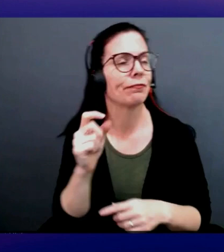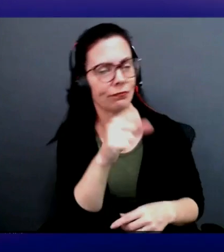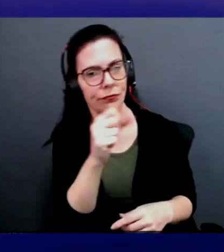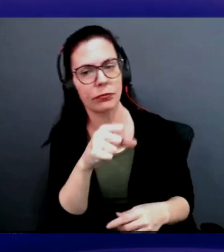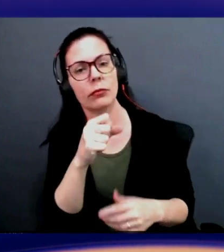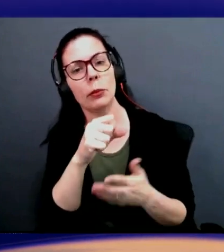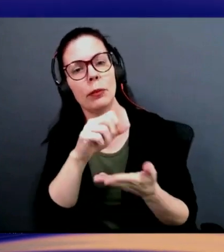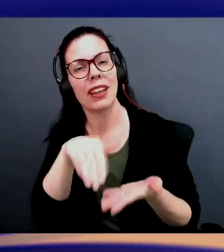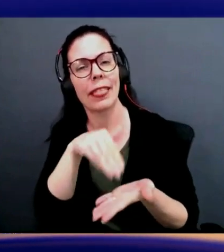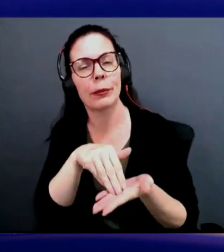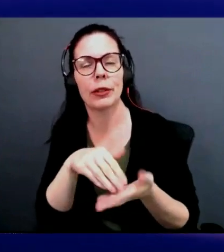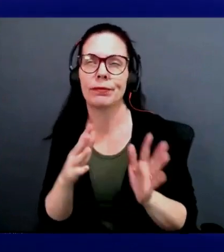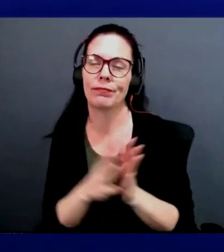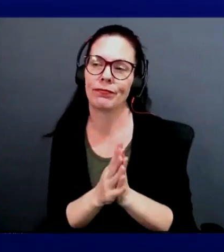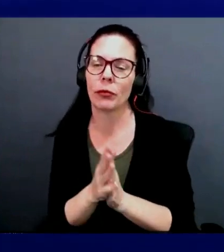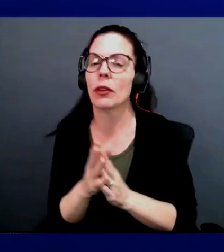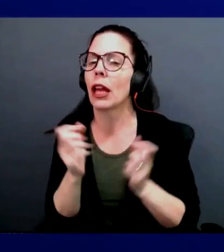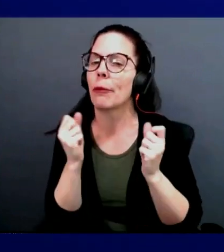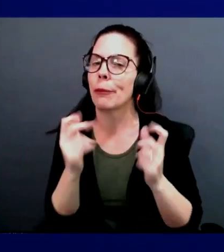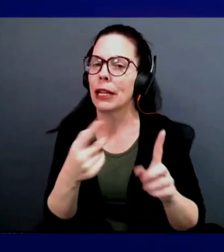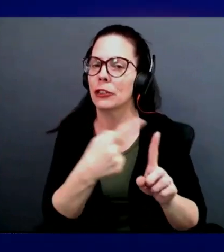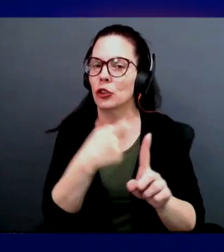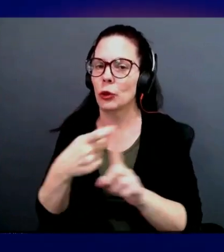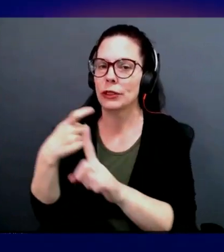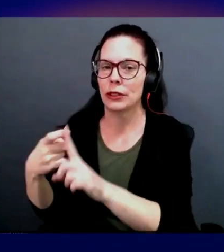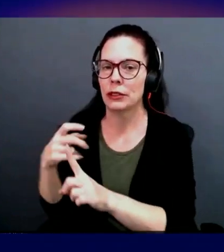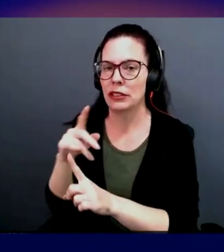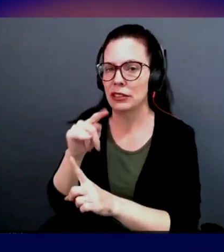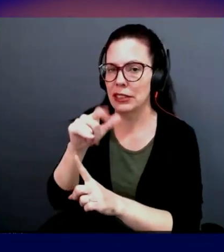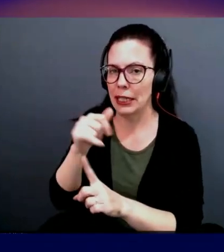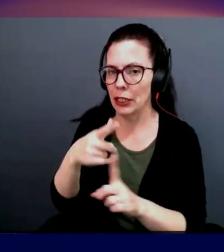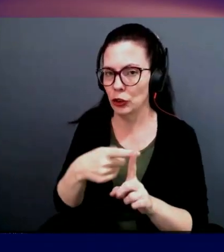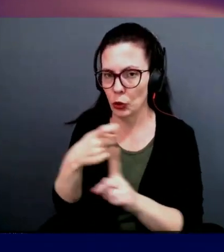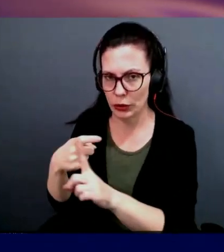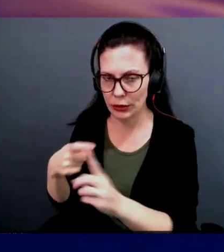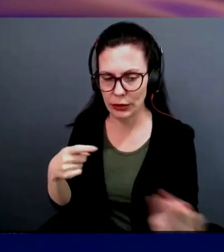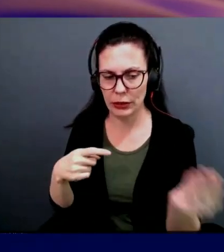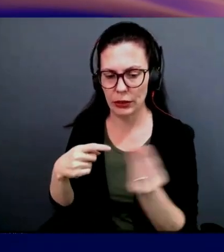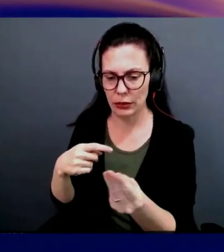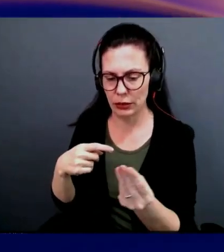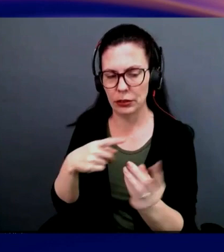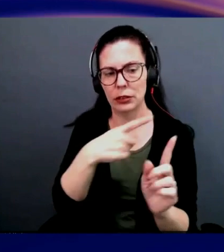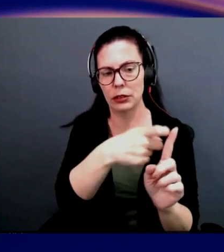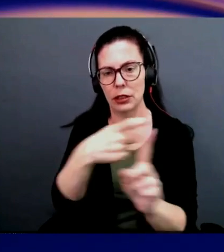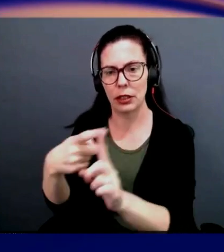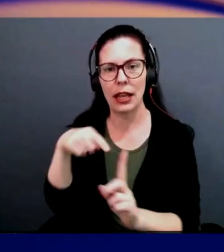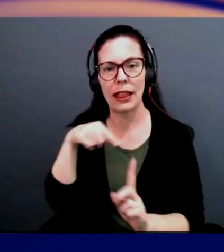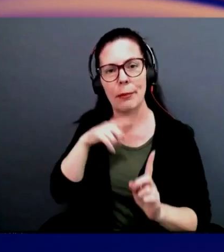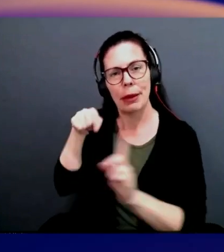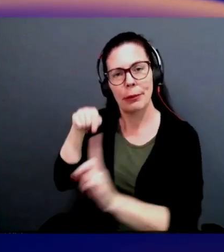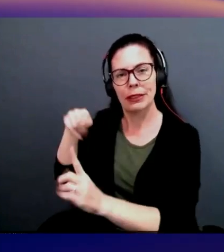so you have a bunch of sources, data sources, and then maybe S3 is the data lake destination, because that's the preferred choice